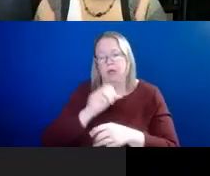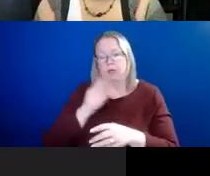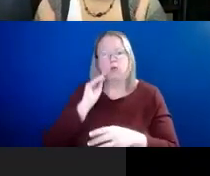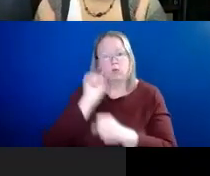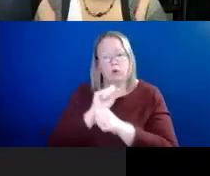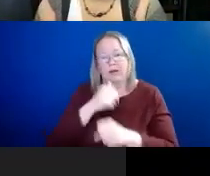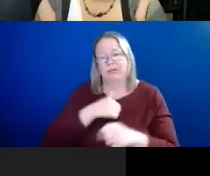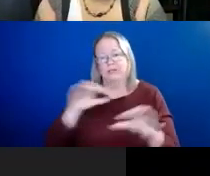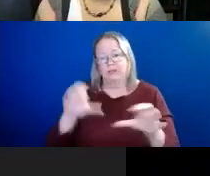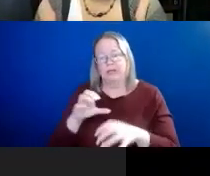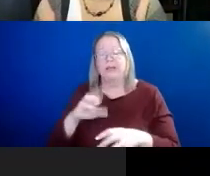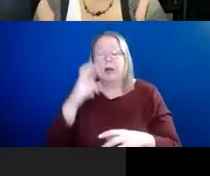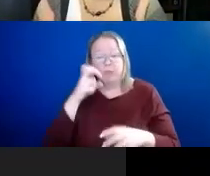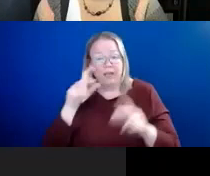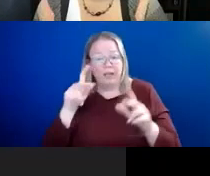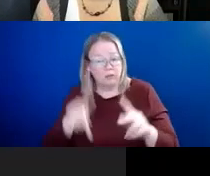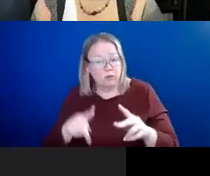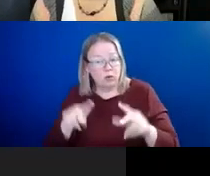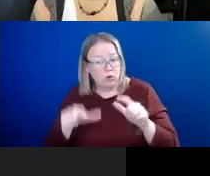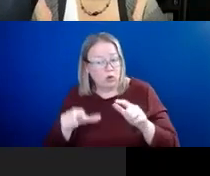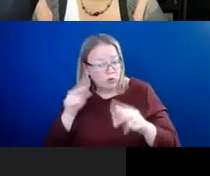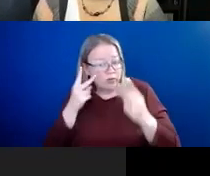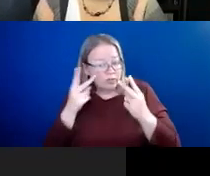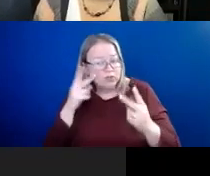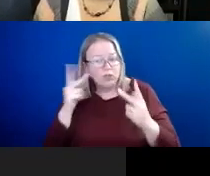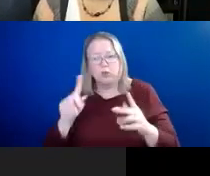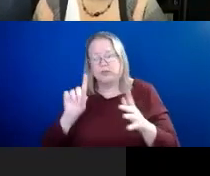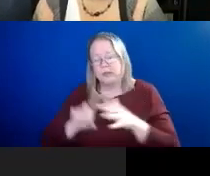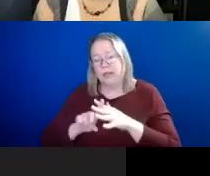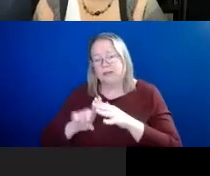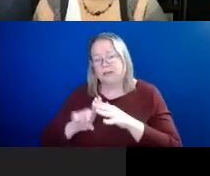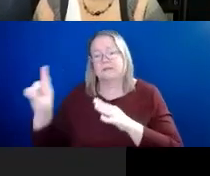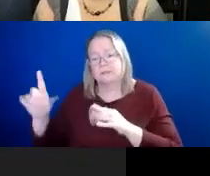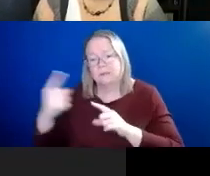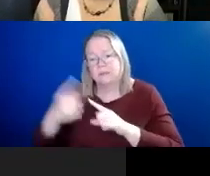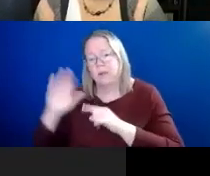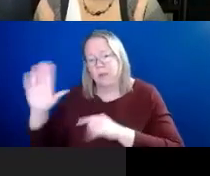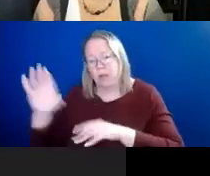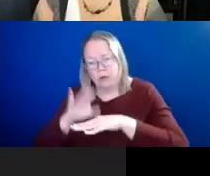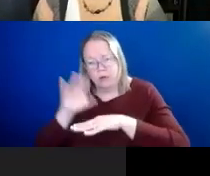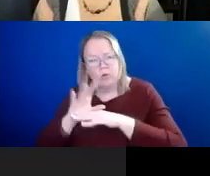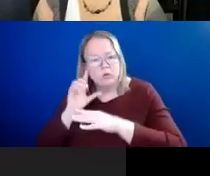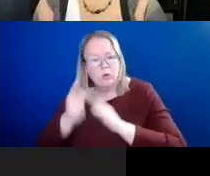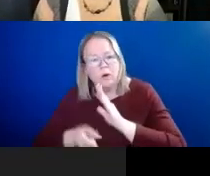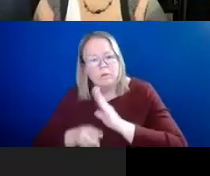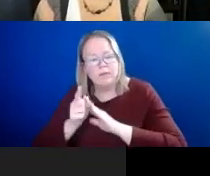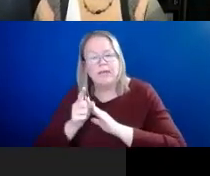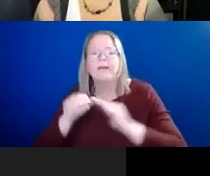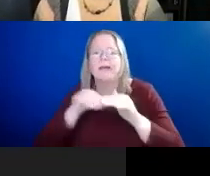has low vision or someone who just walked away from their computer access to the